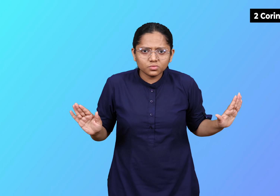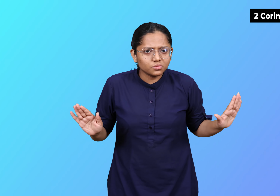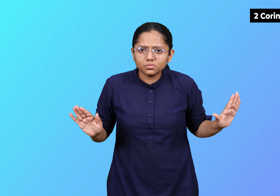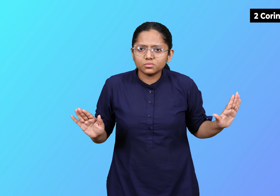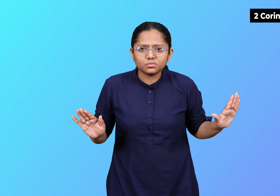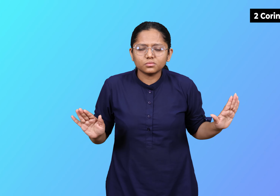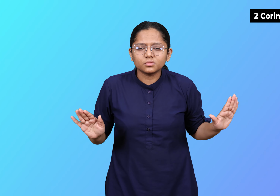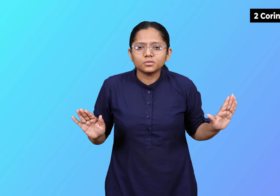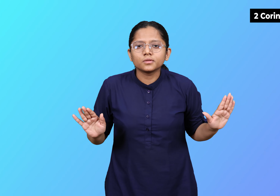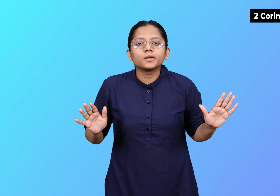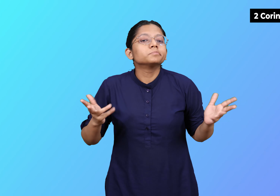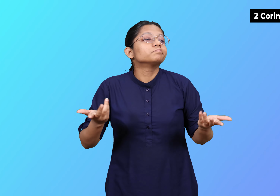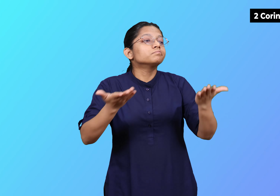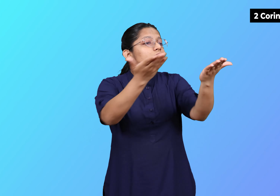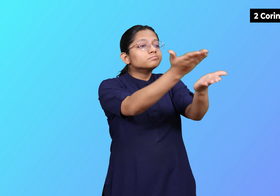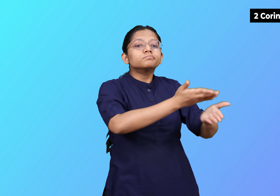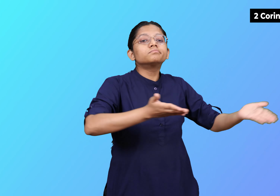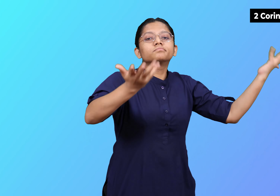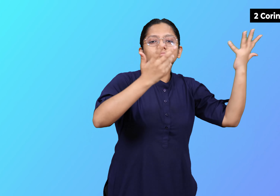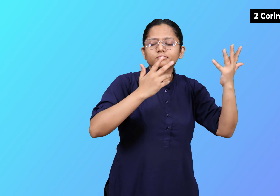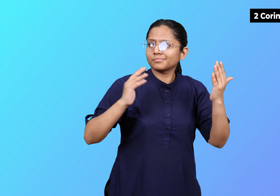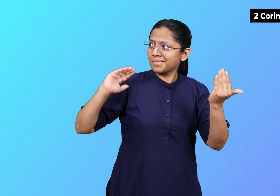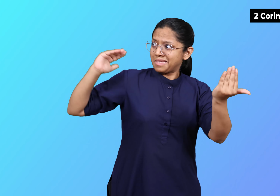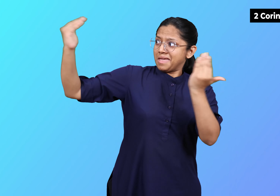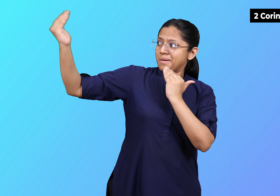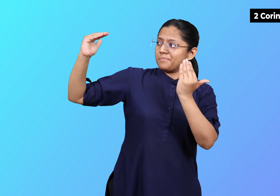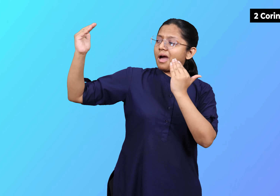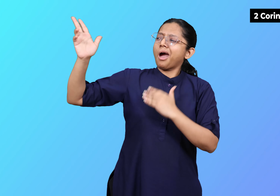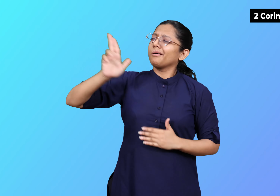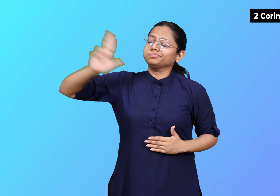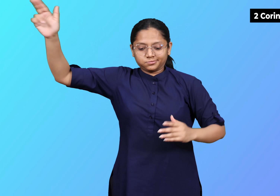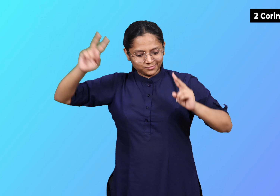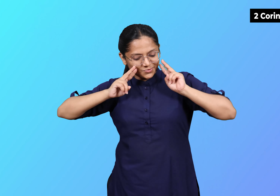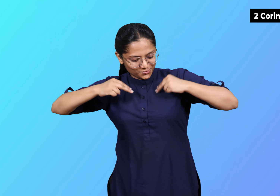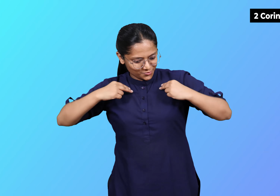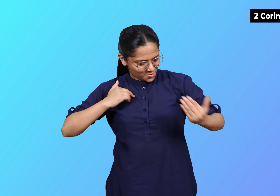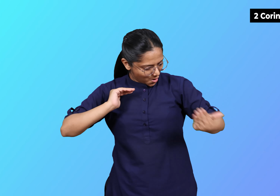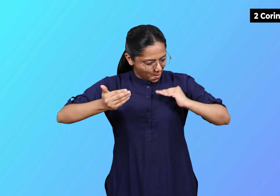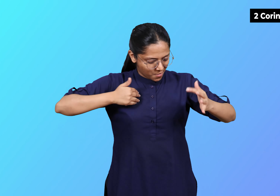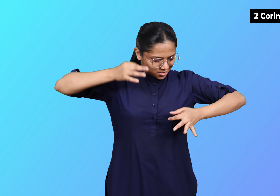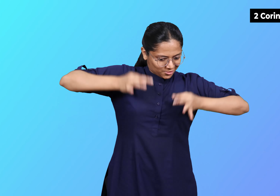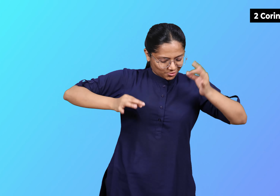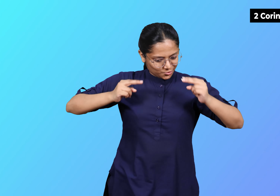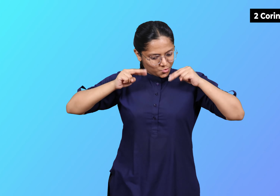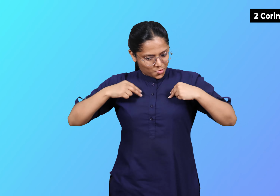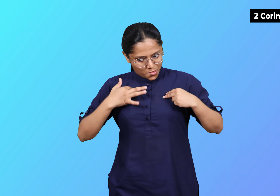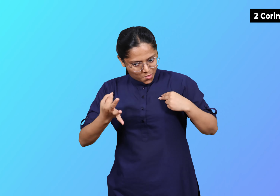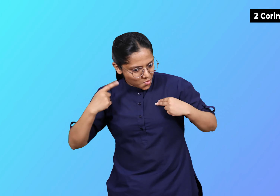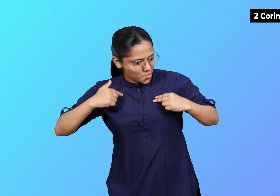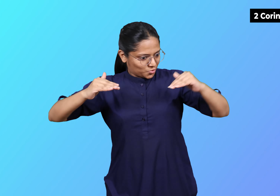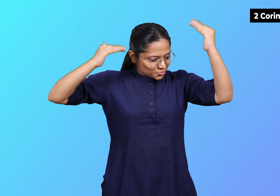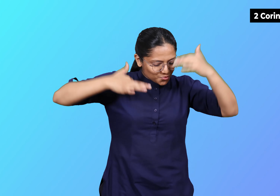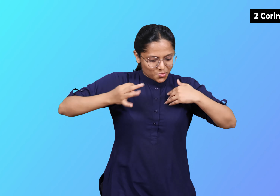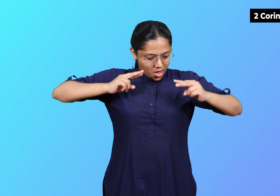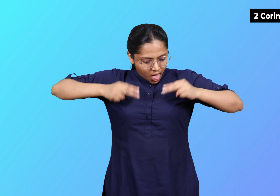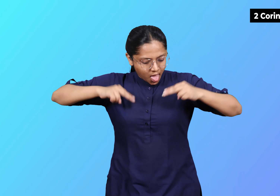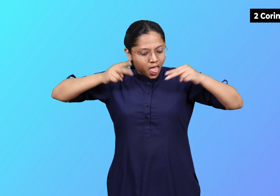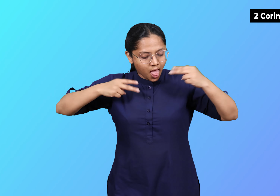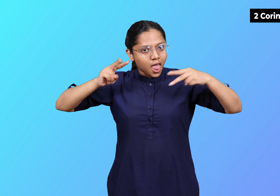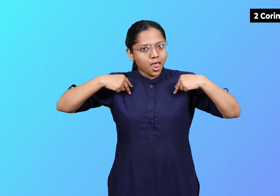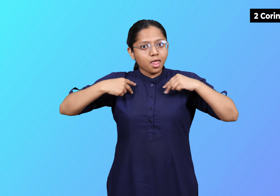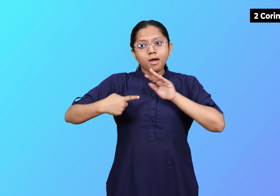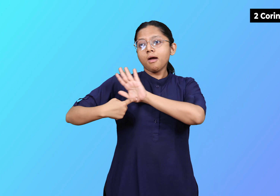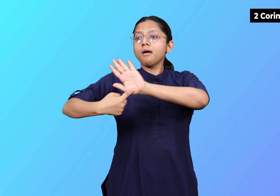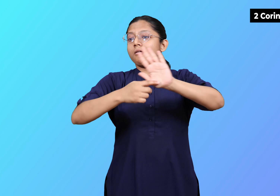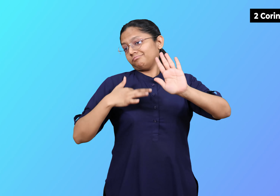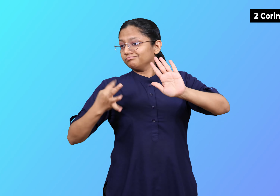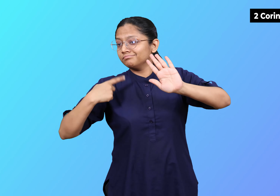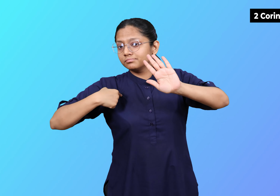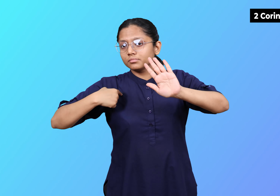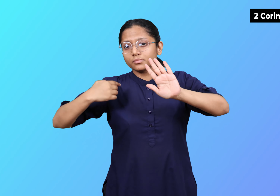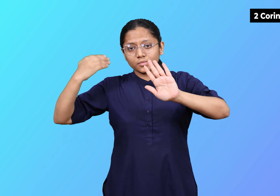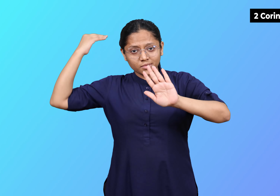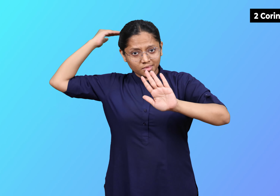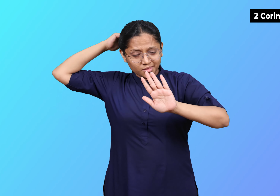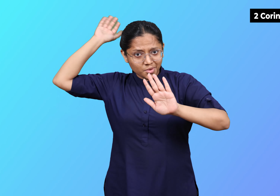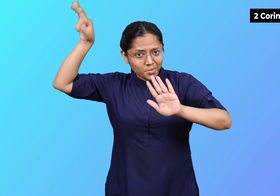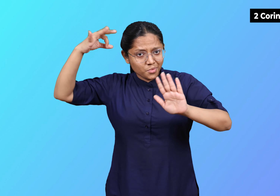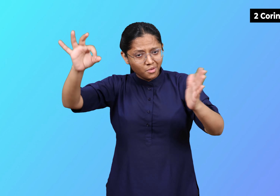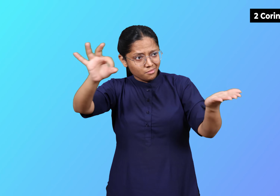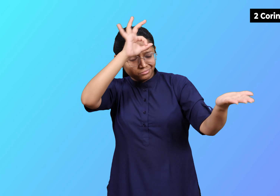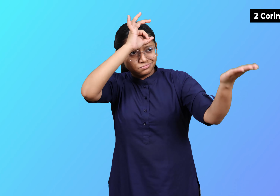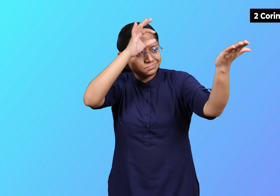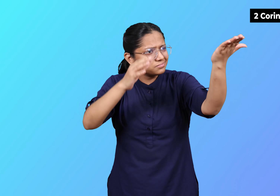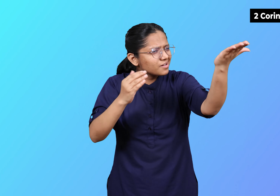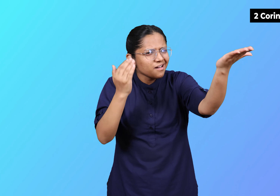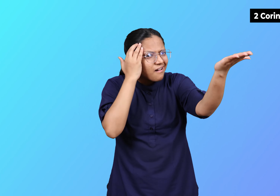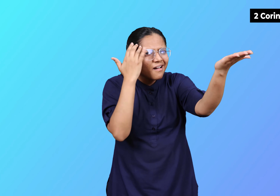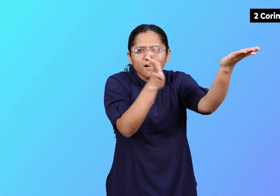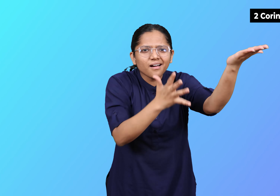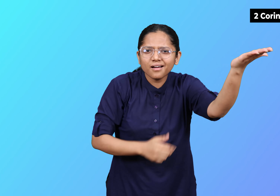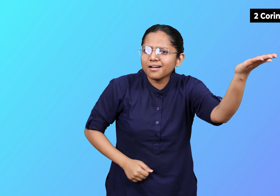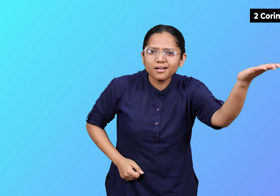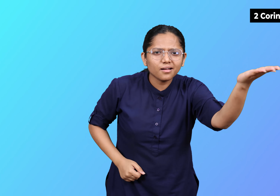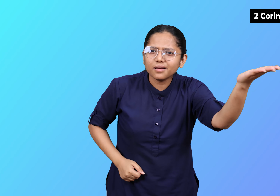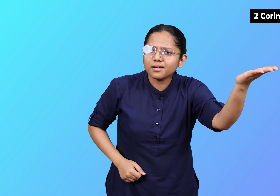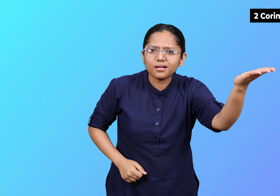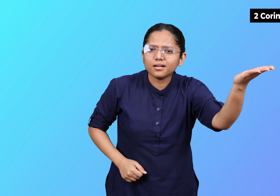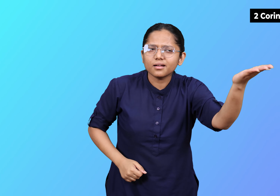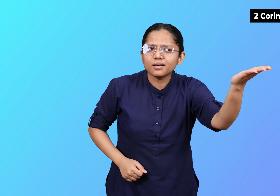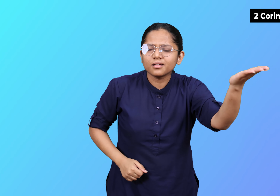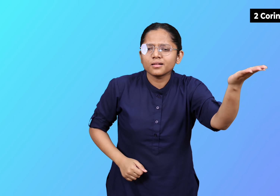They use themselves to measure themselves, and they judge themselves by what they themselves are. This shows that they know nothing.